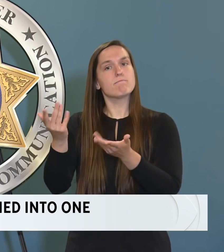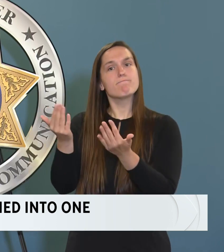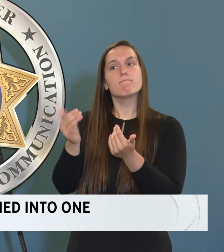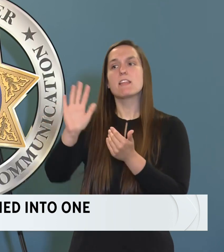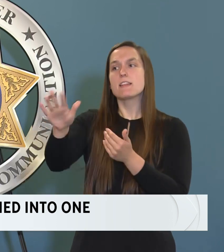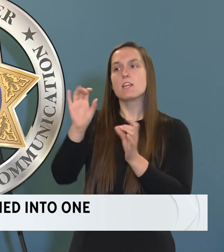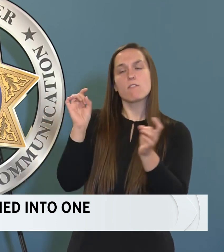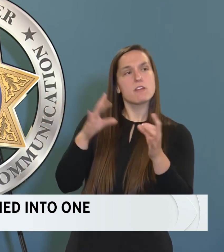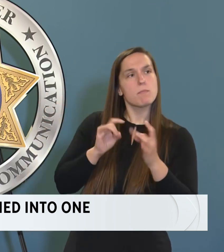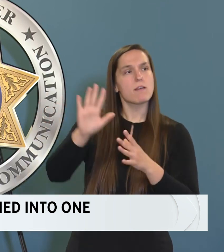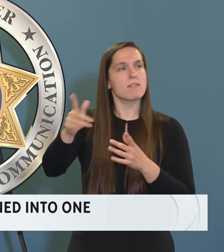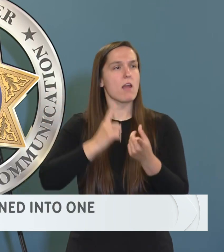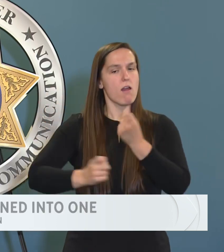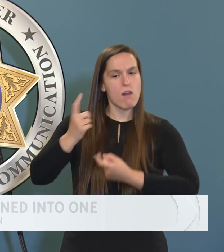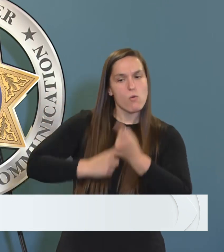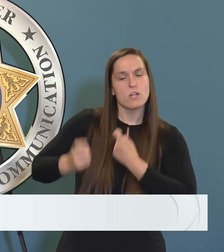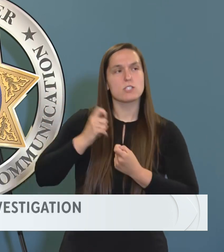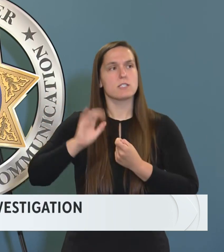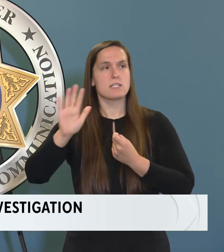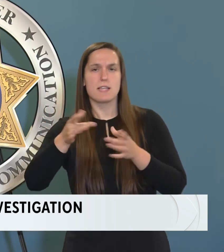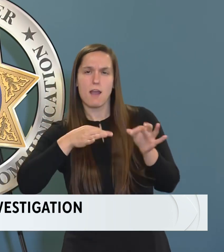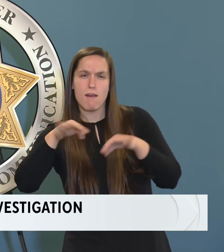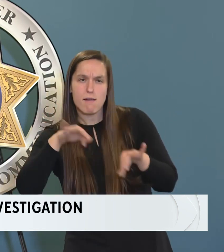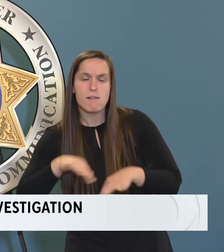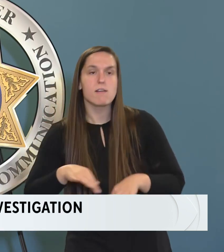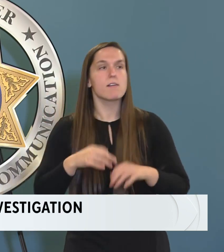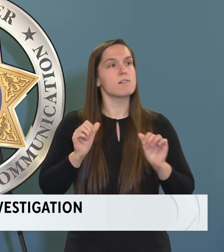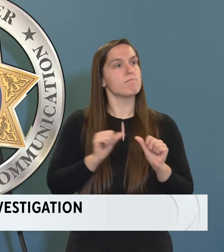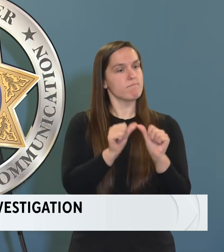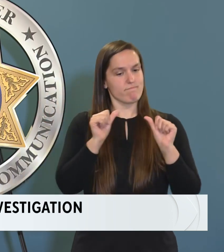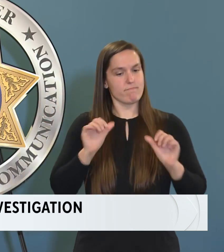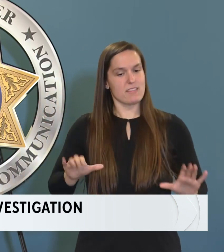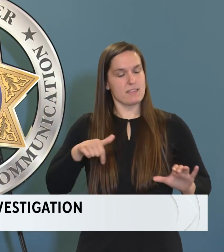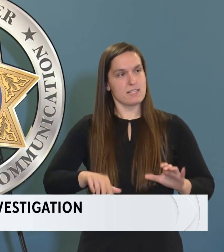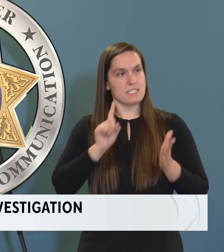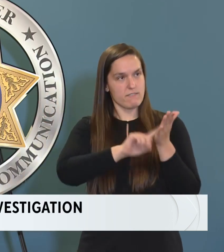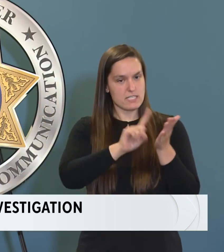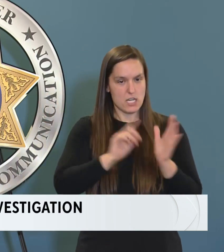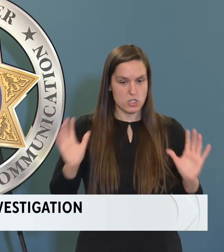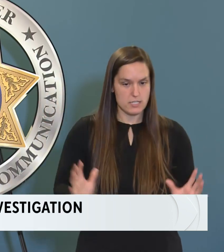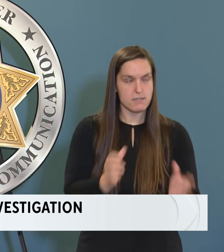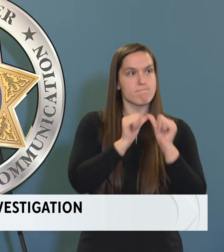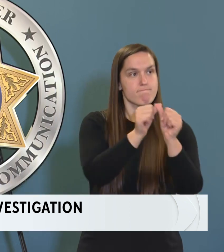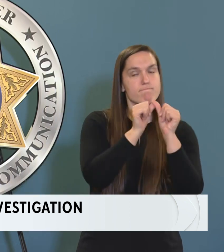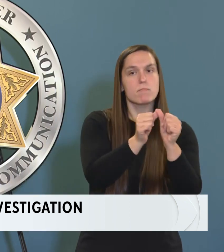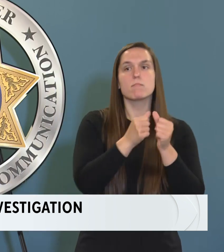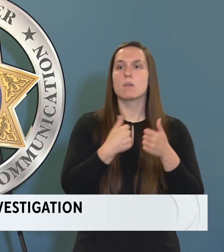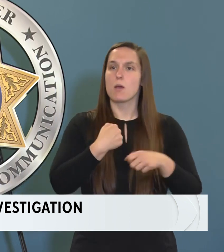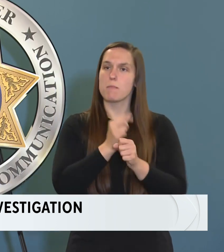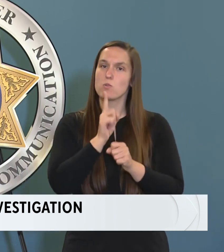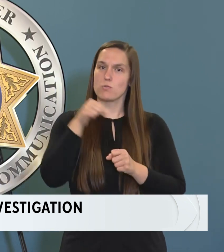GOING THROUGH THE CASE WITH DIFFERENT INVESTIGATORS AND DIFFERENT PROSECUTORS NOT CONNECTED TO THE INVESTIGATORS AND GETTING THEIR FEEDBACK IN